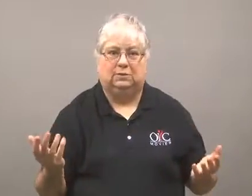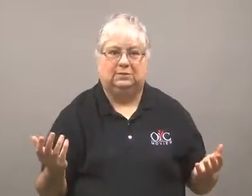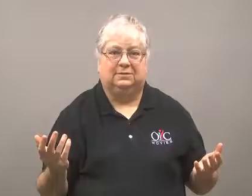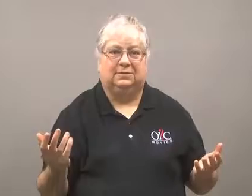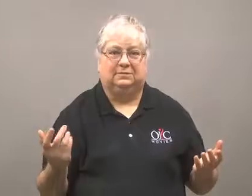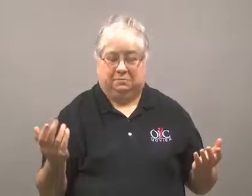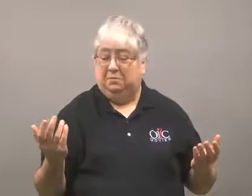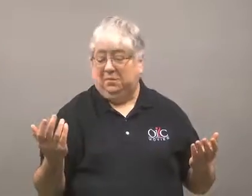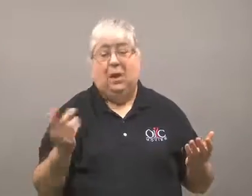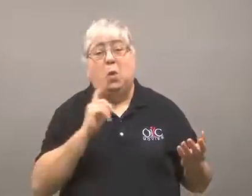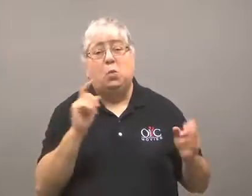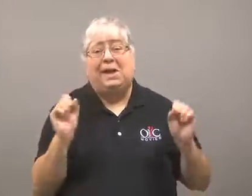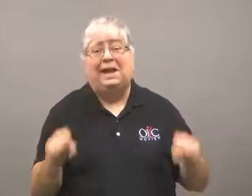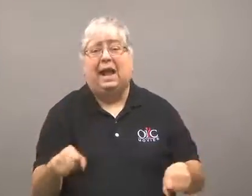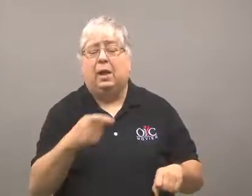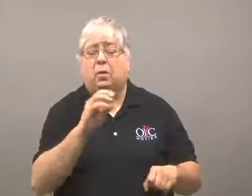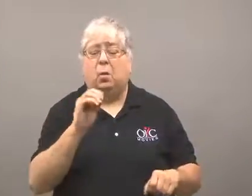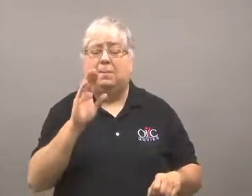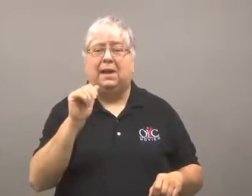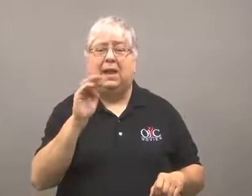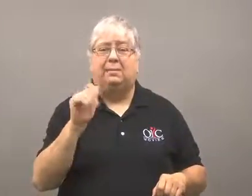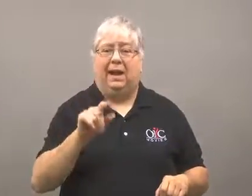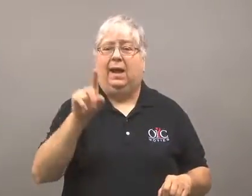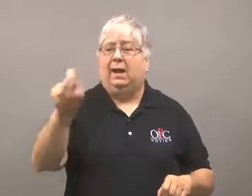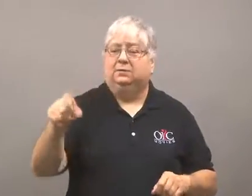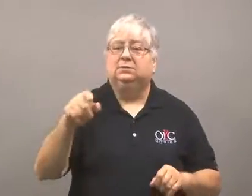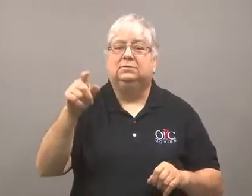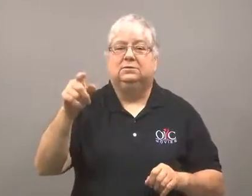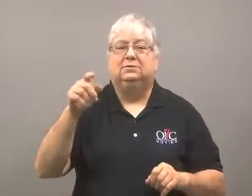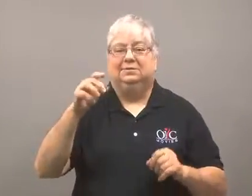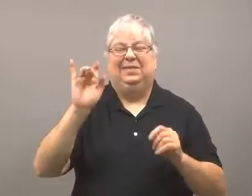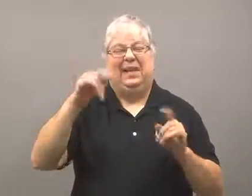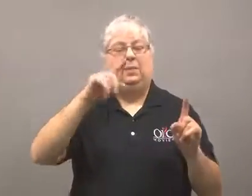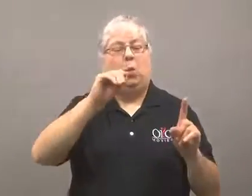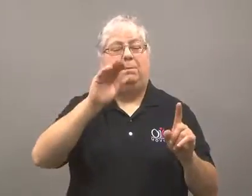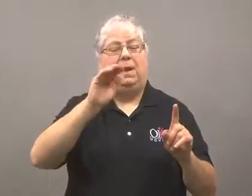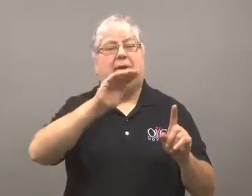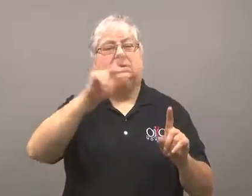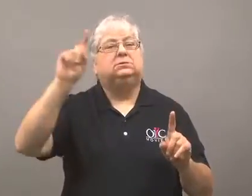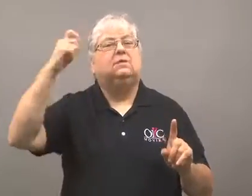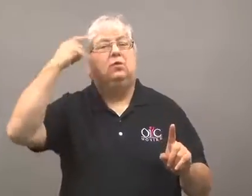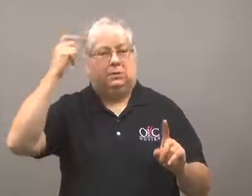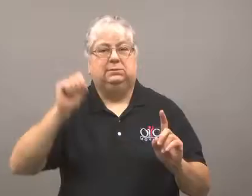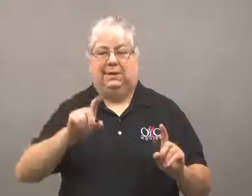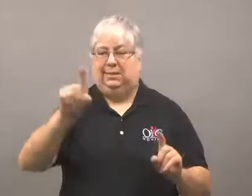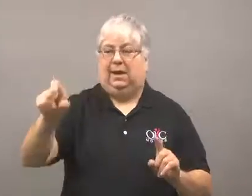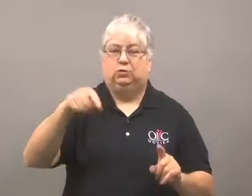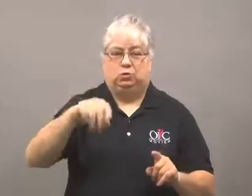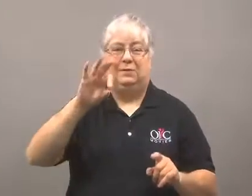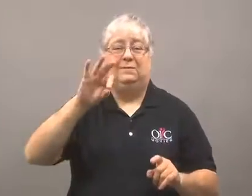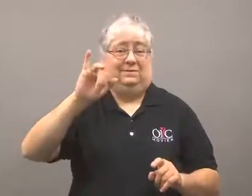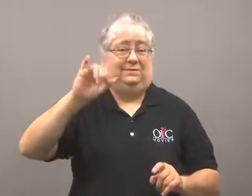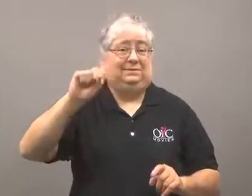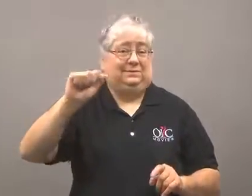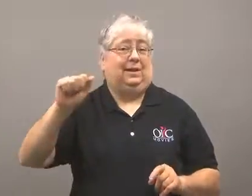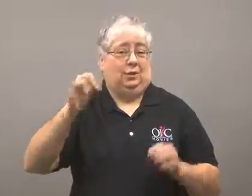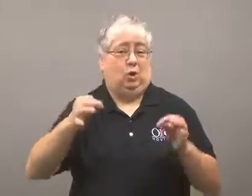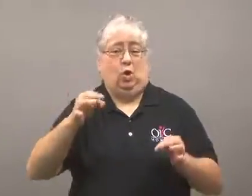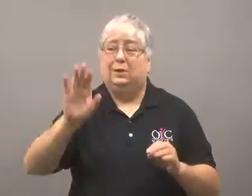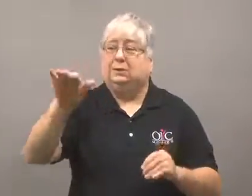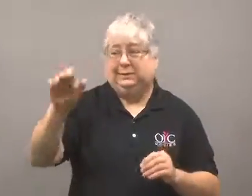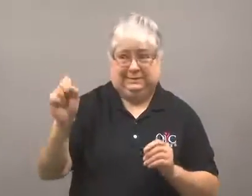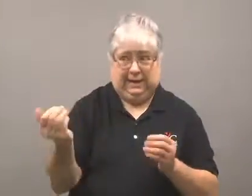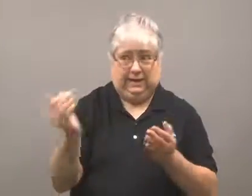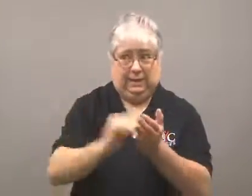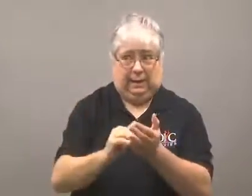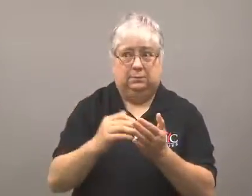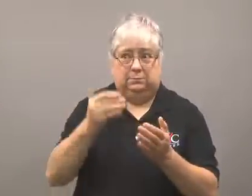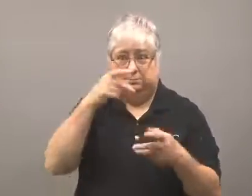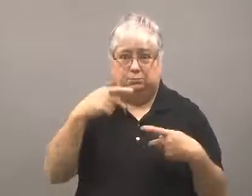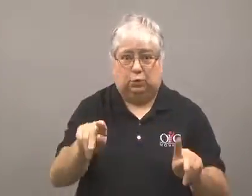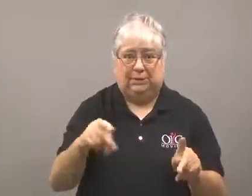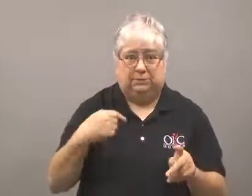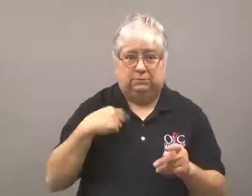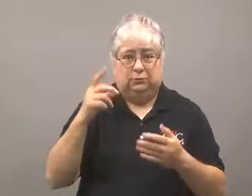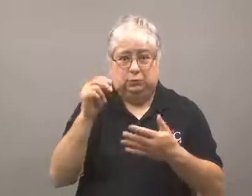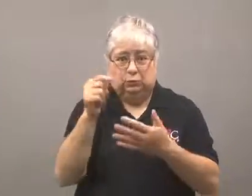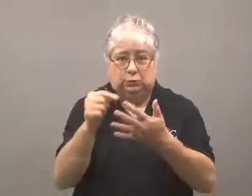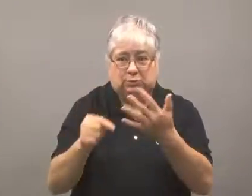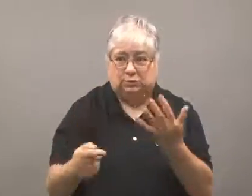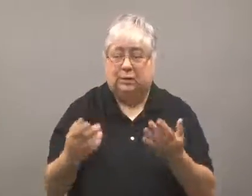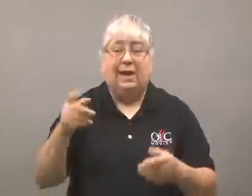The Obama administration could ask the FISA court for new orders to continue.